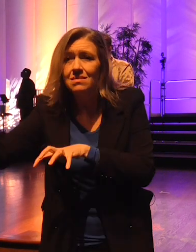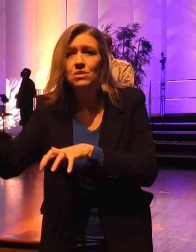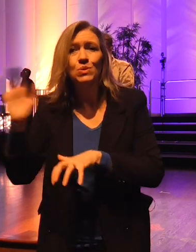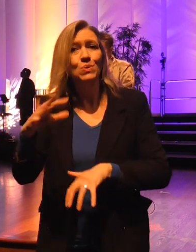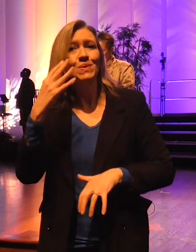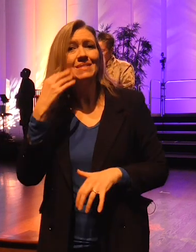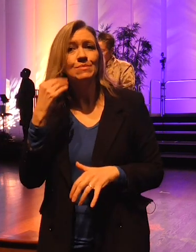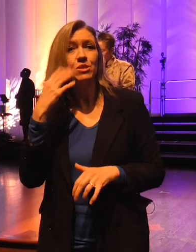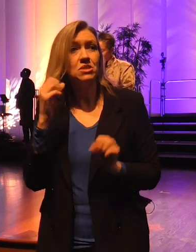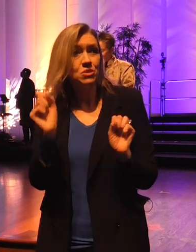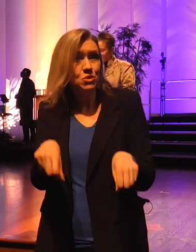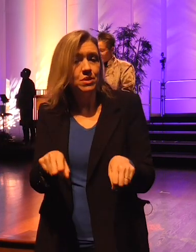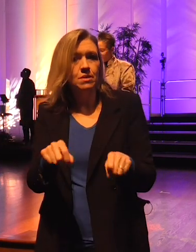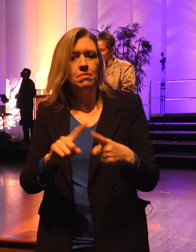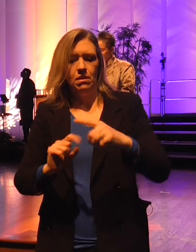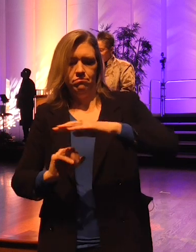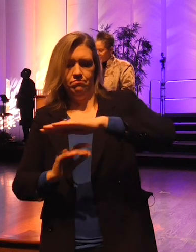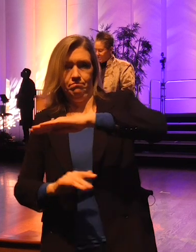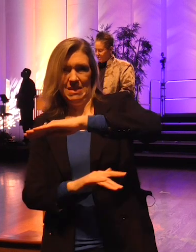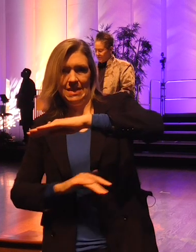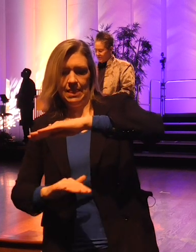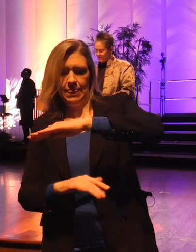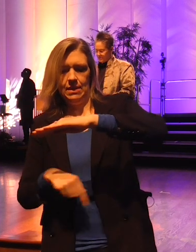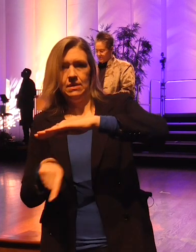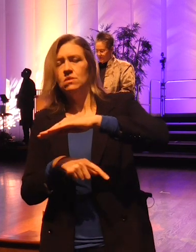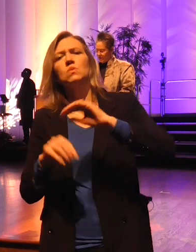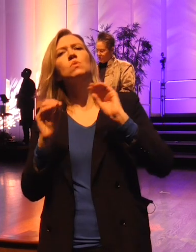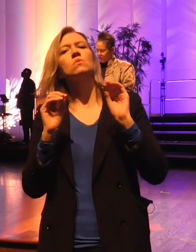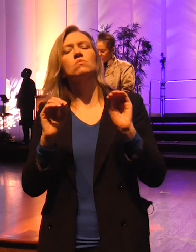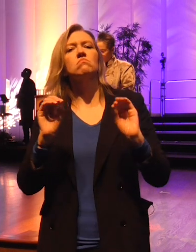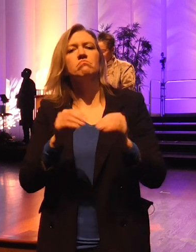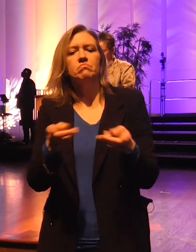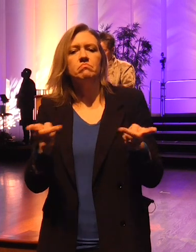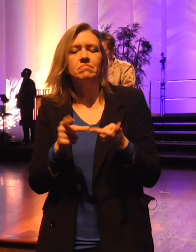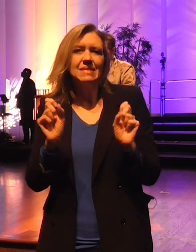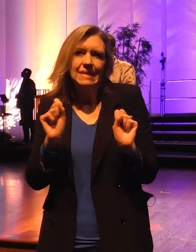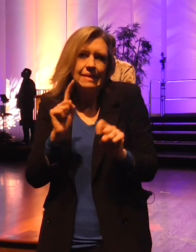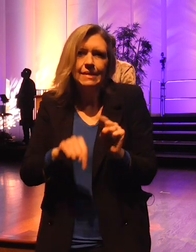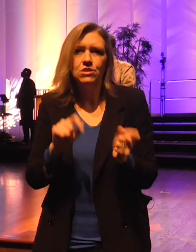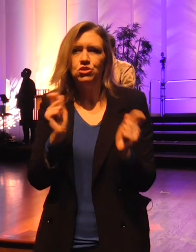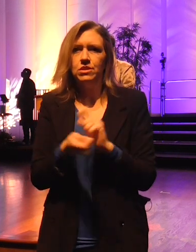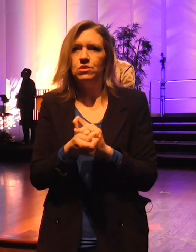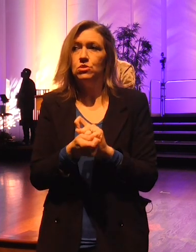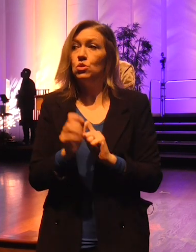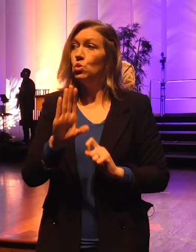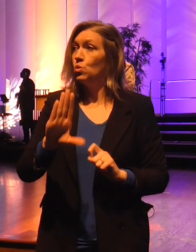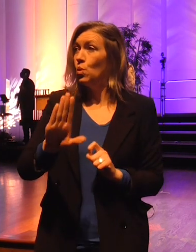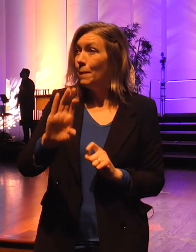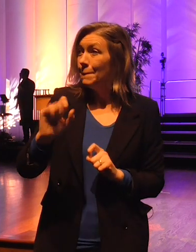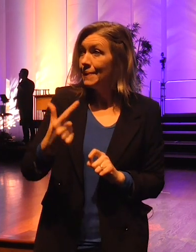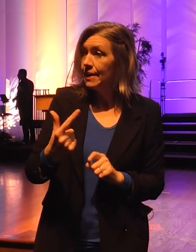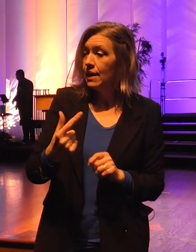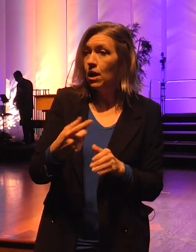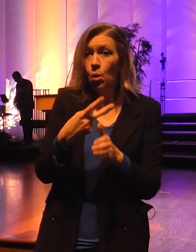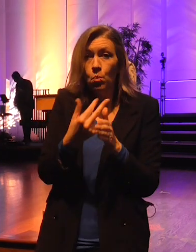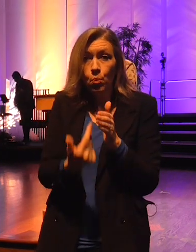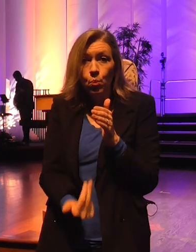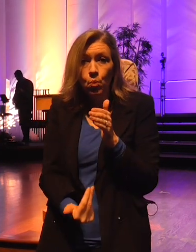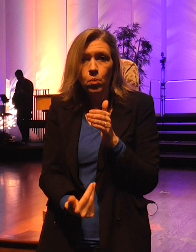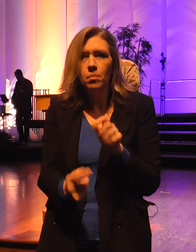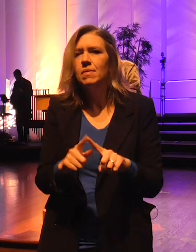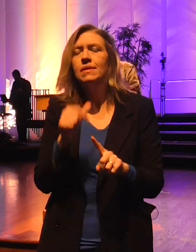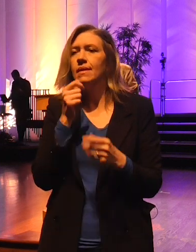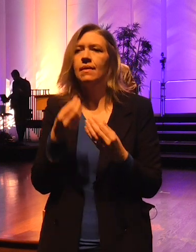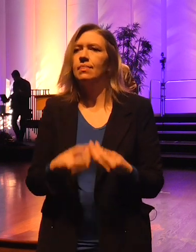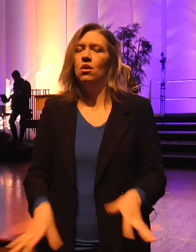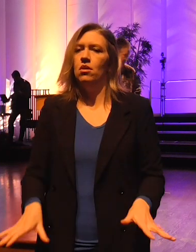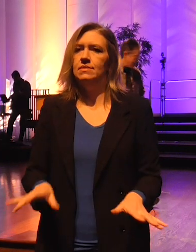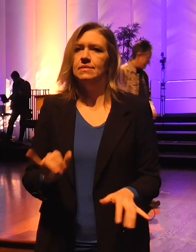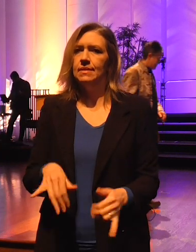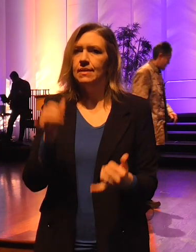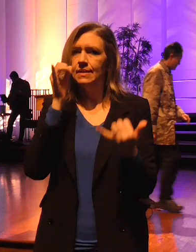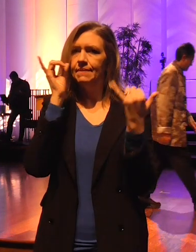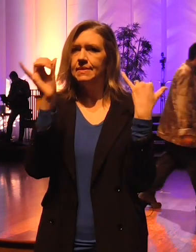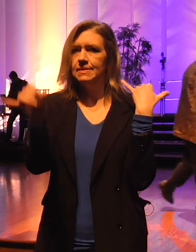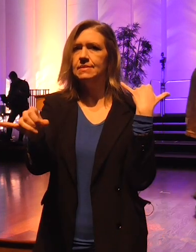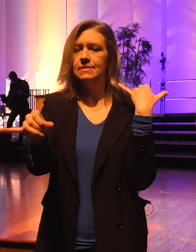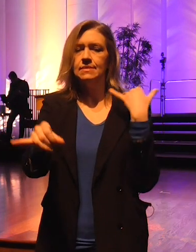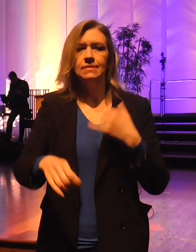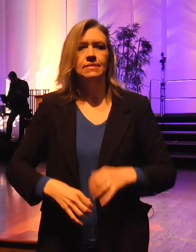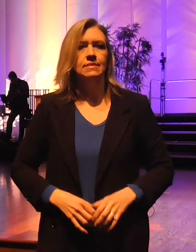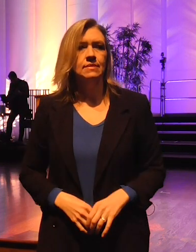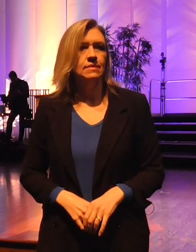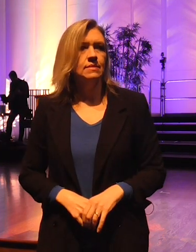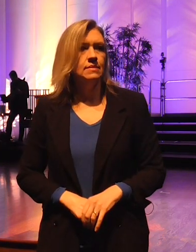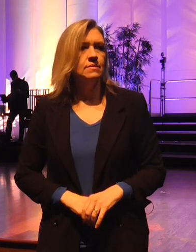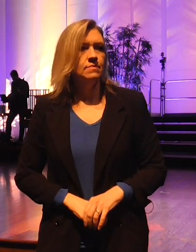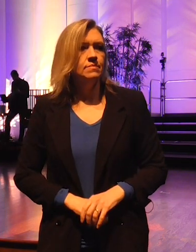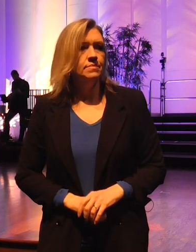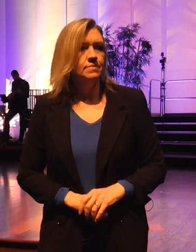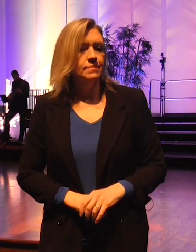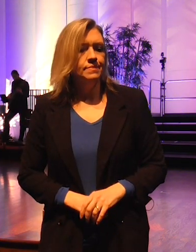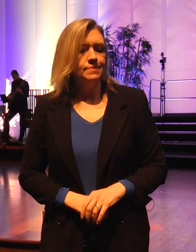beneath there is a changeless peace your being is submerged but not lost in the infinite